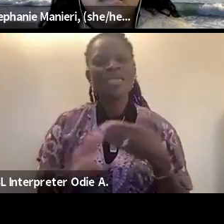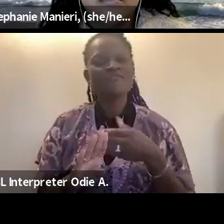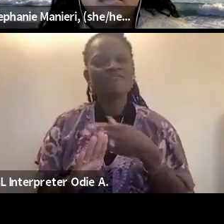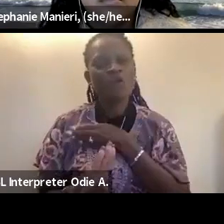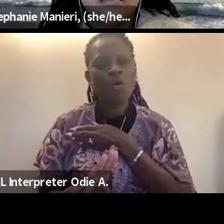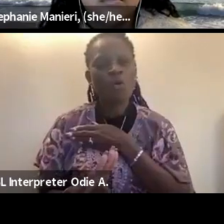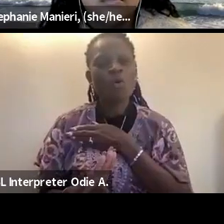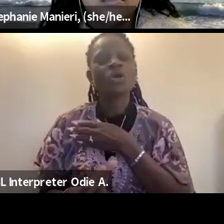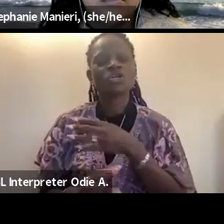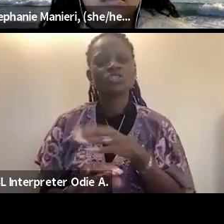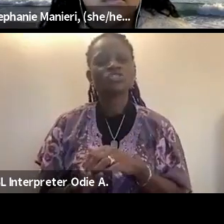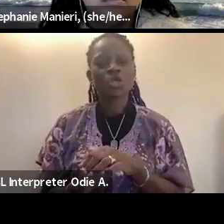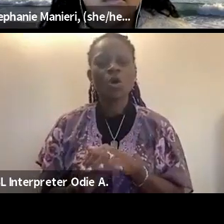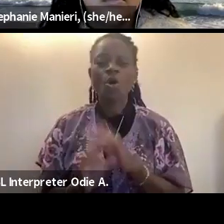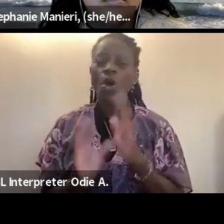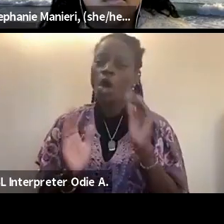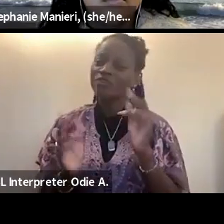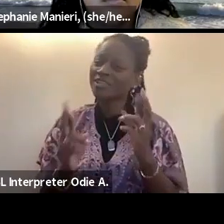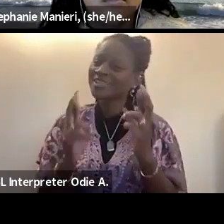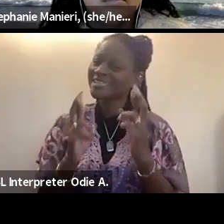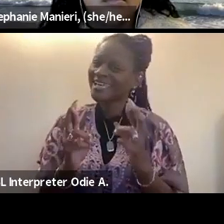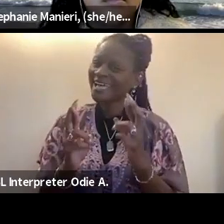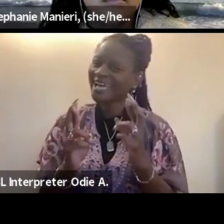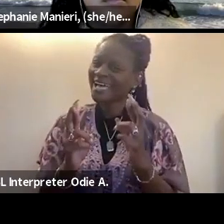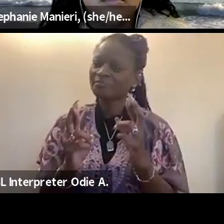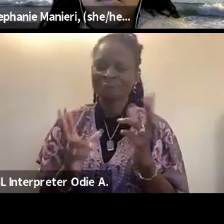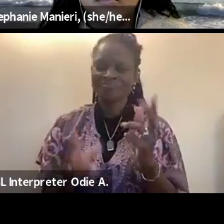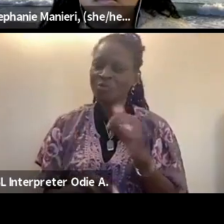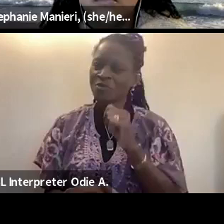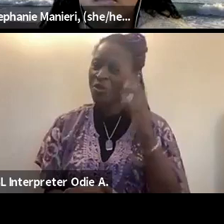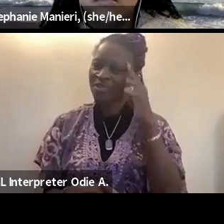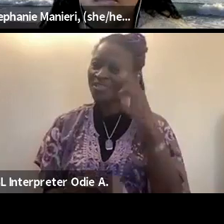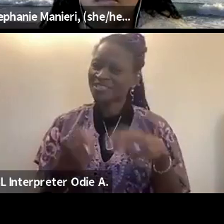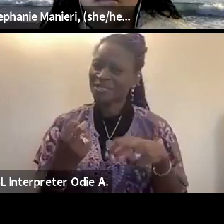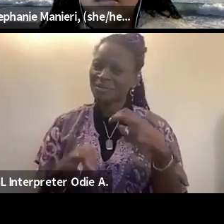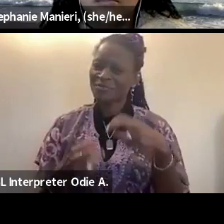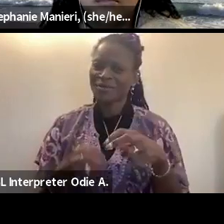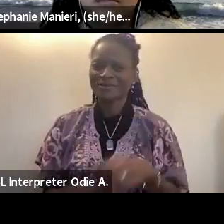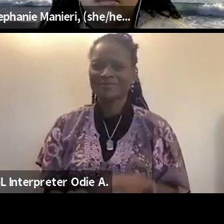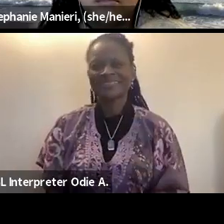which hopefully this time around, we are told, is not going to be a problem. Okay.